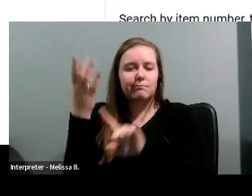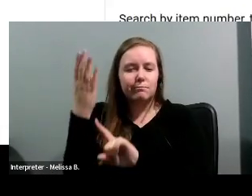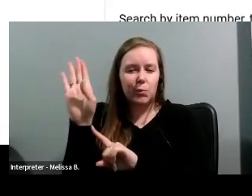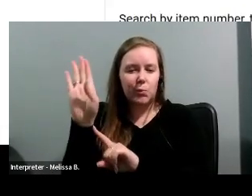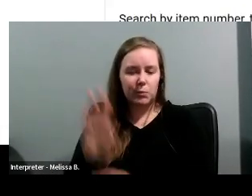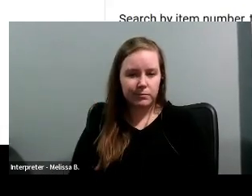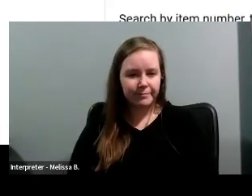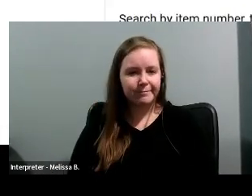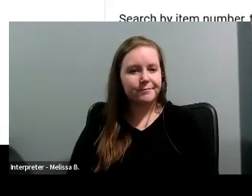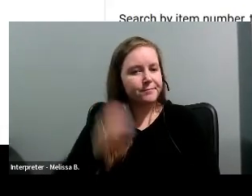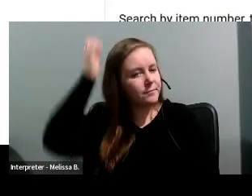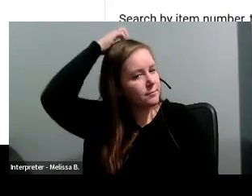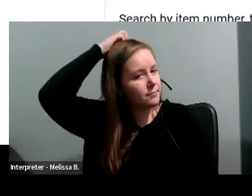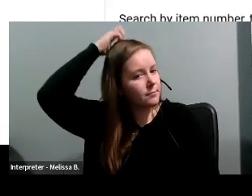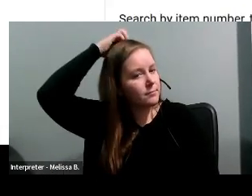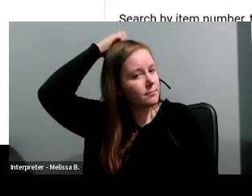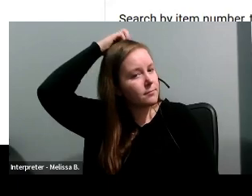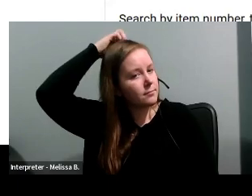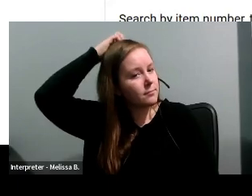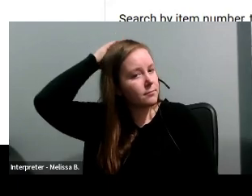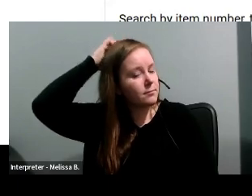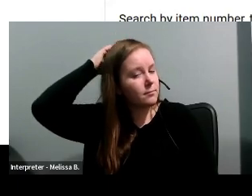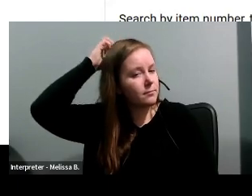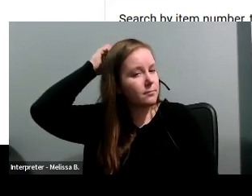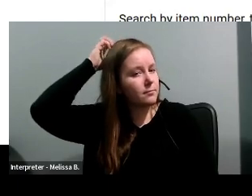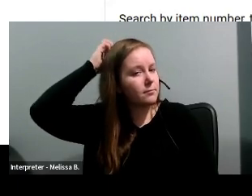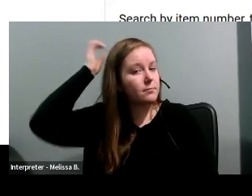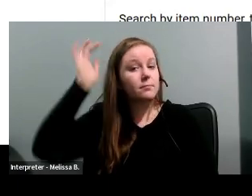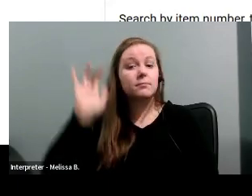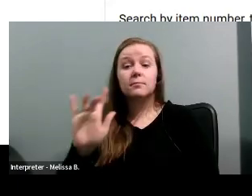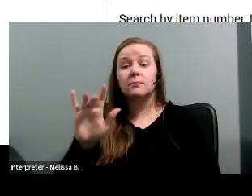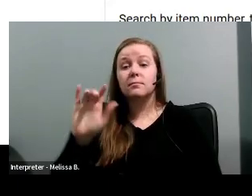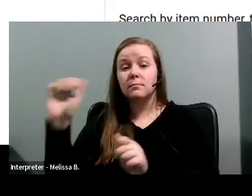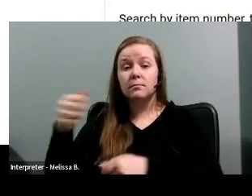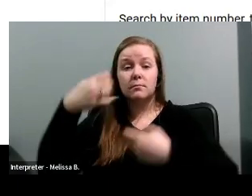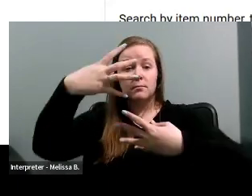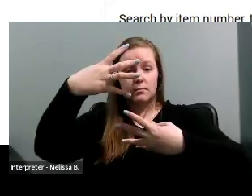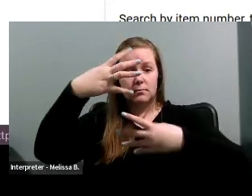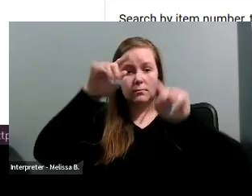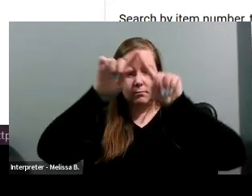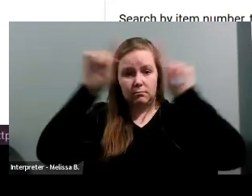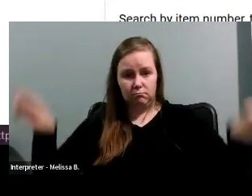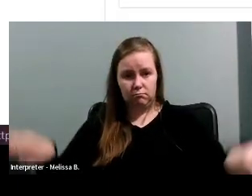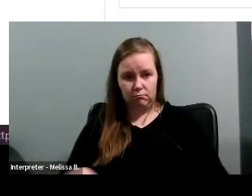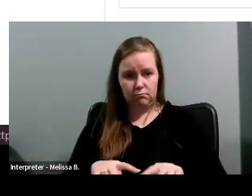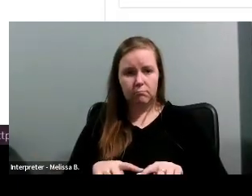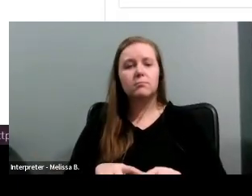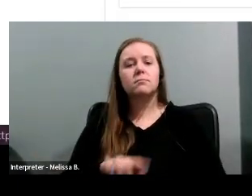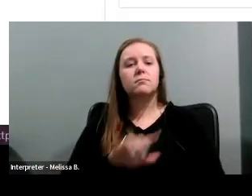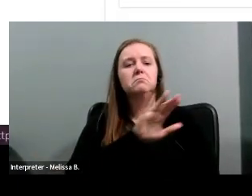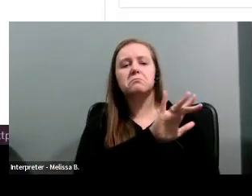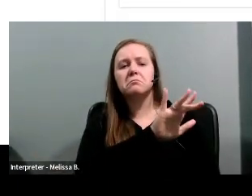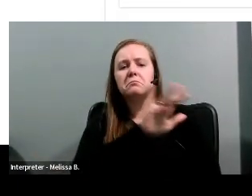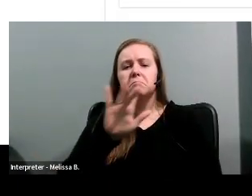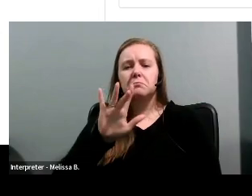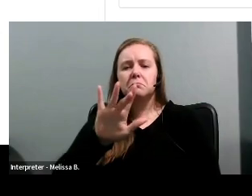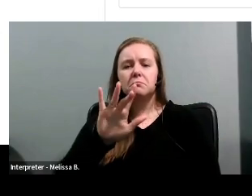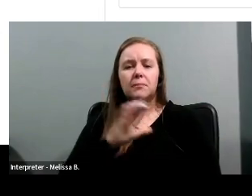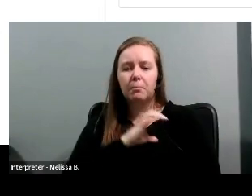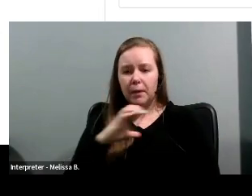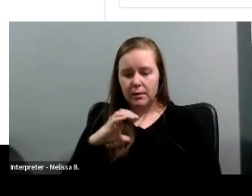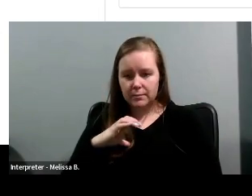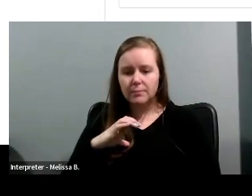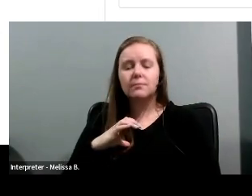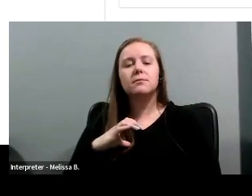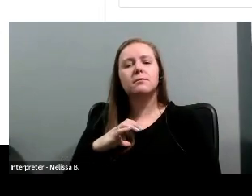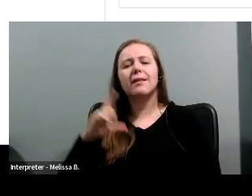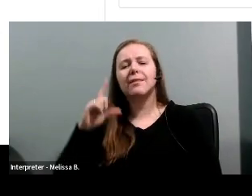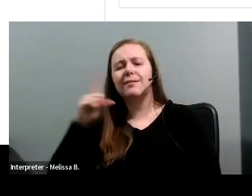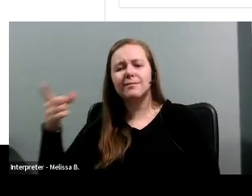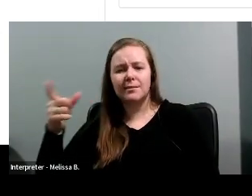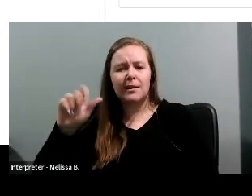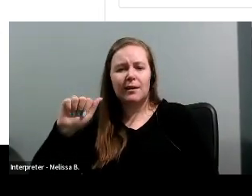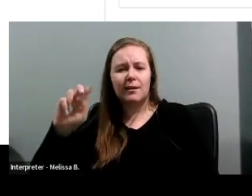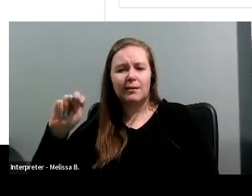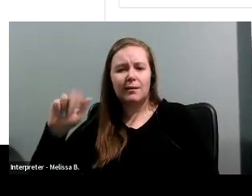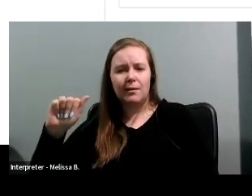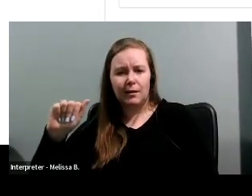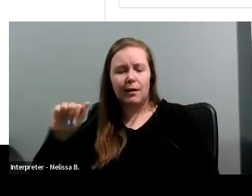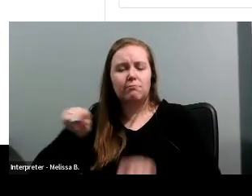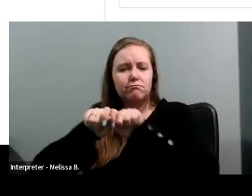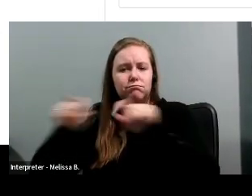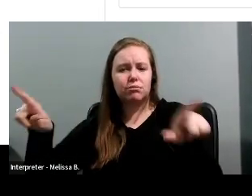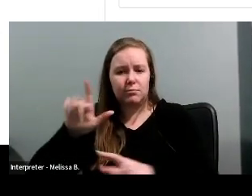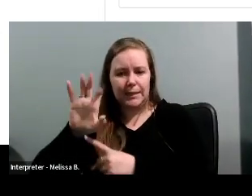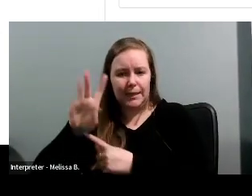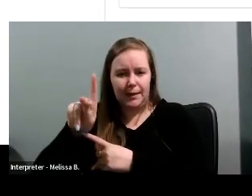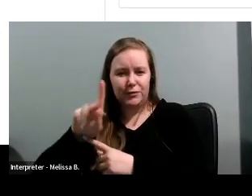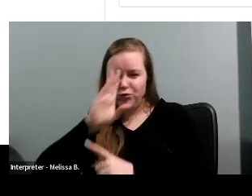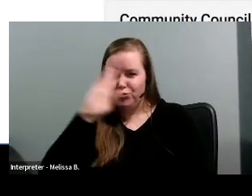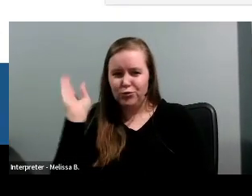Shannon Spencer (she/her): which will sort of take you to this page, where you can click on the committees, and I think, Anna also shared a short link that sent you straight to this page as well, too.